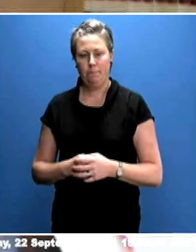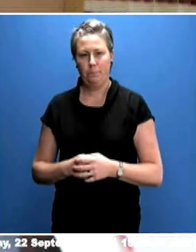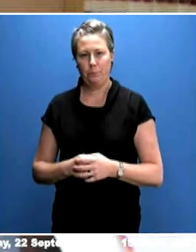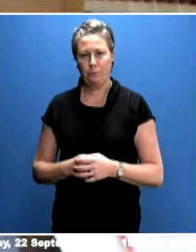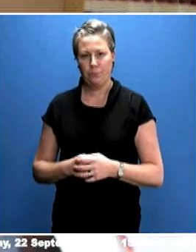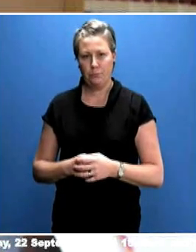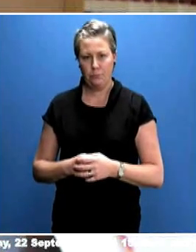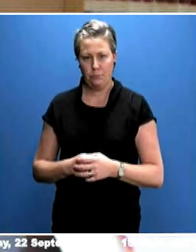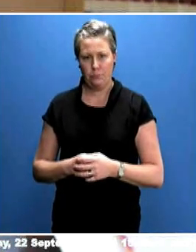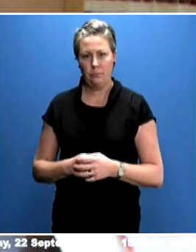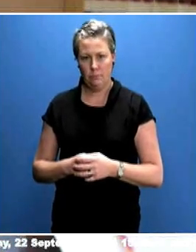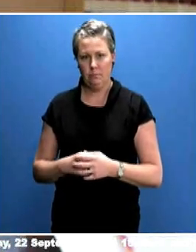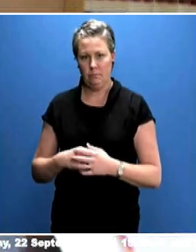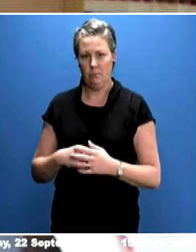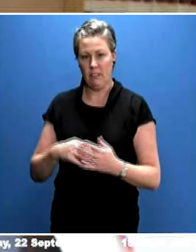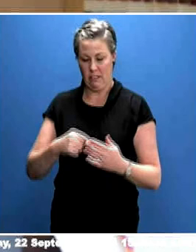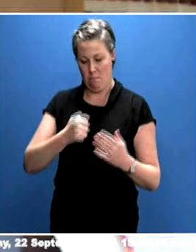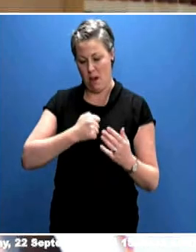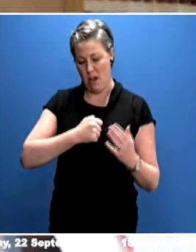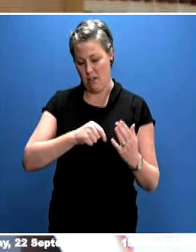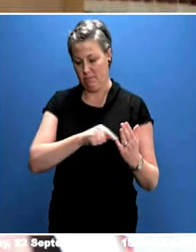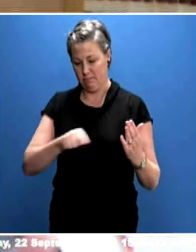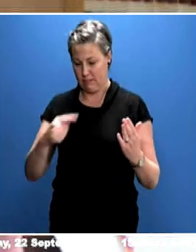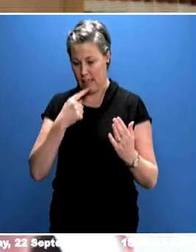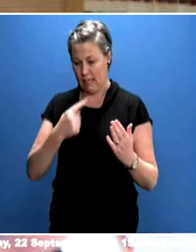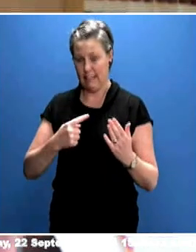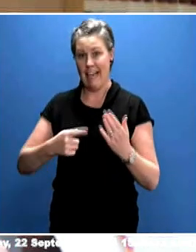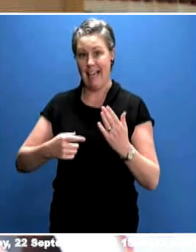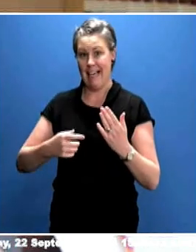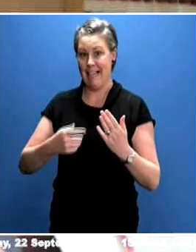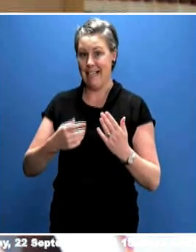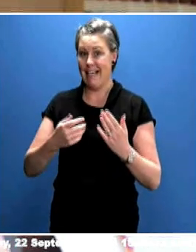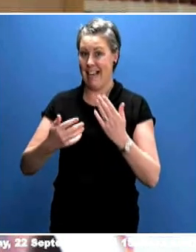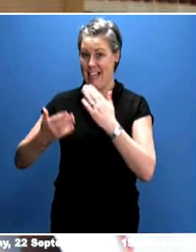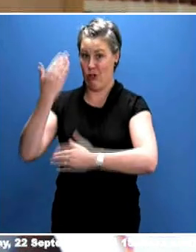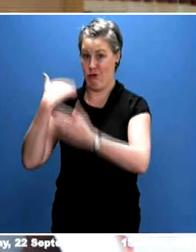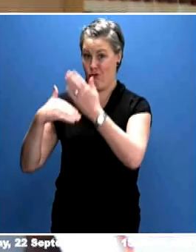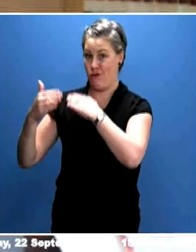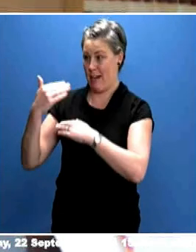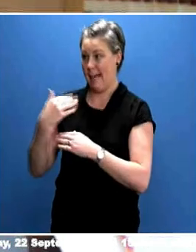people who have had negative experiences on that site and in that building.